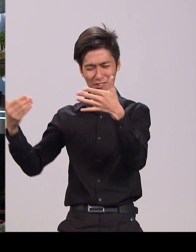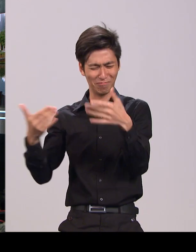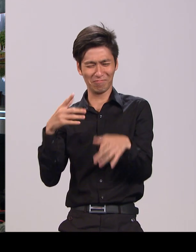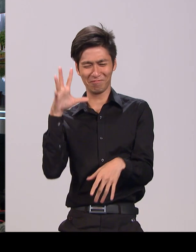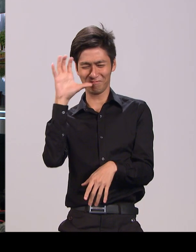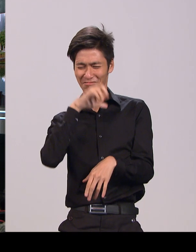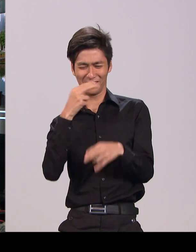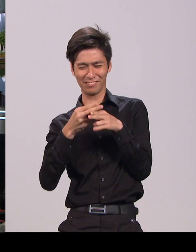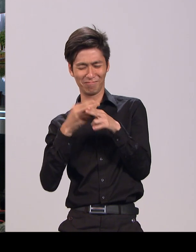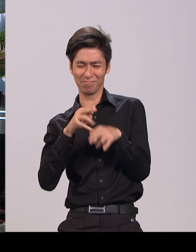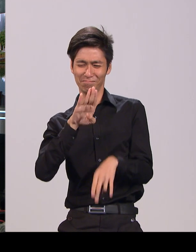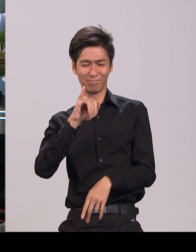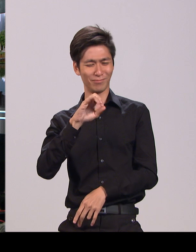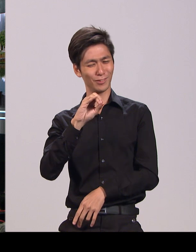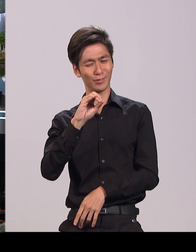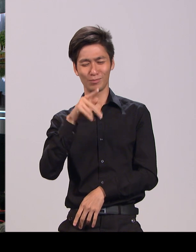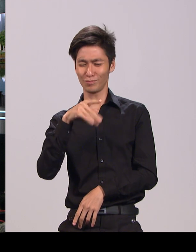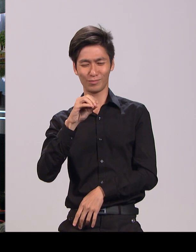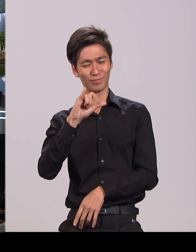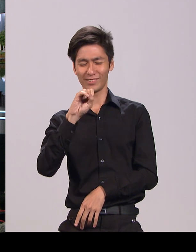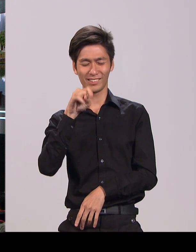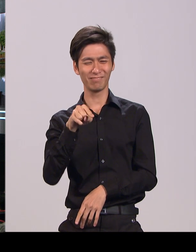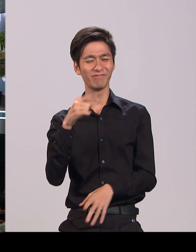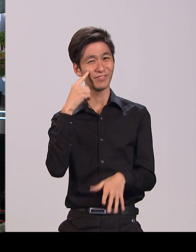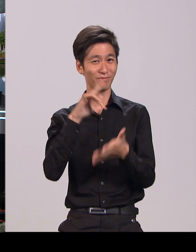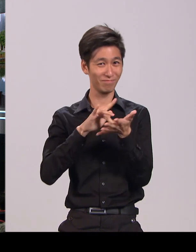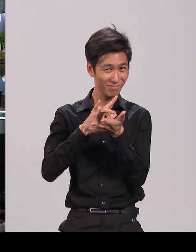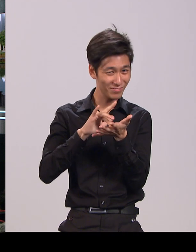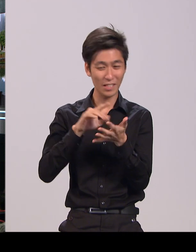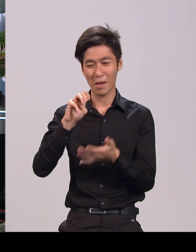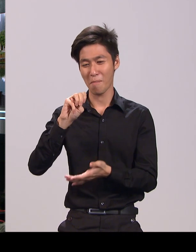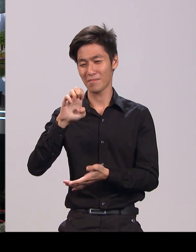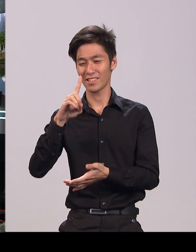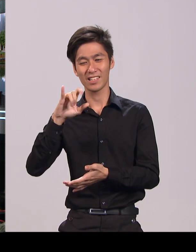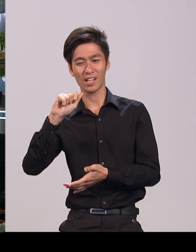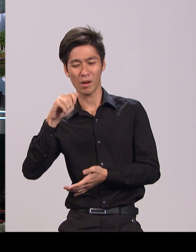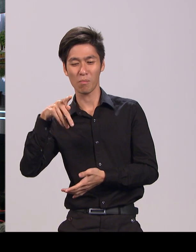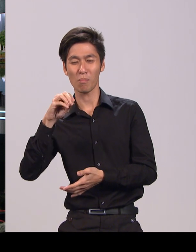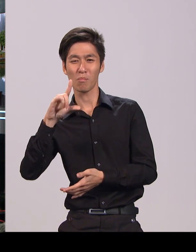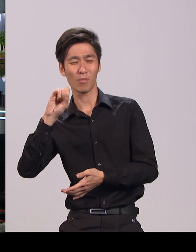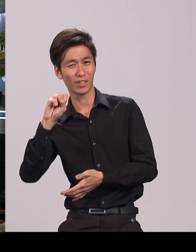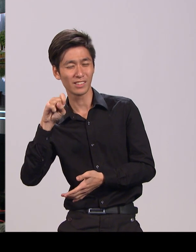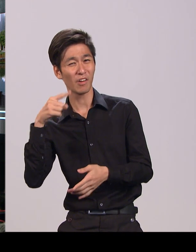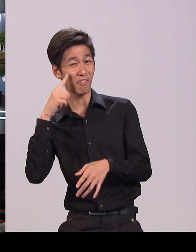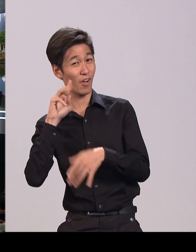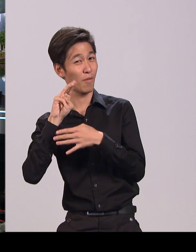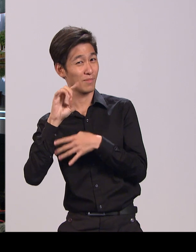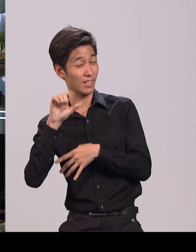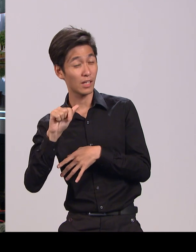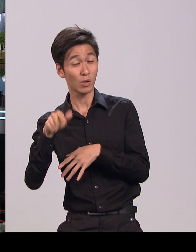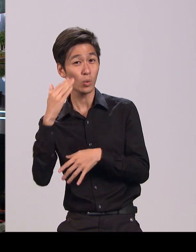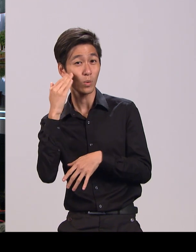Biopolis - for biomedical, Mediapolis - for media. This is where mediacorp new office is.